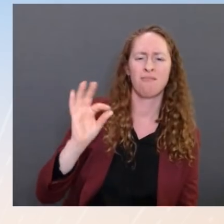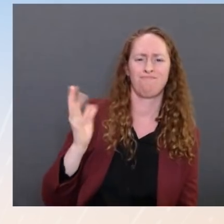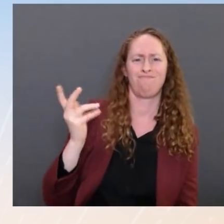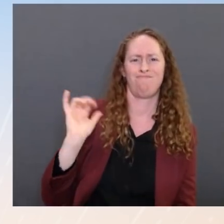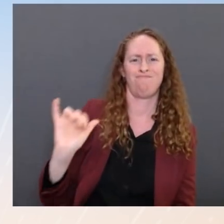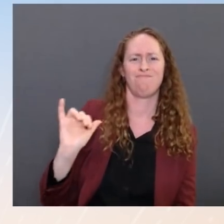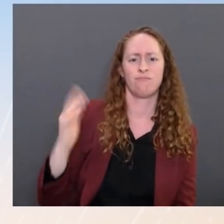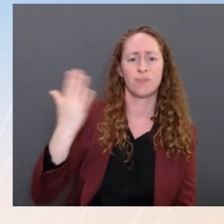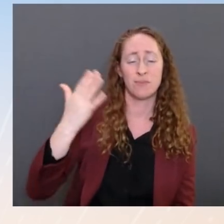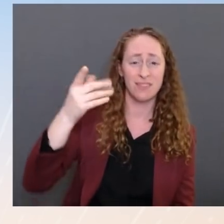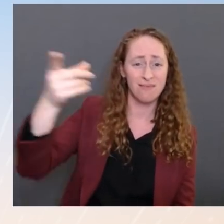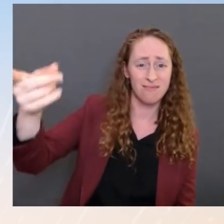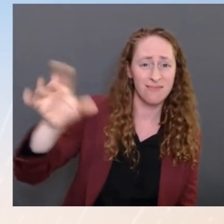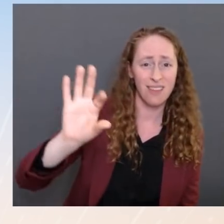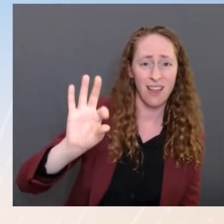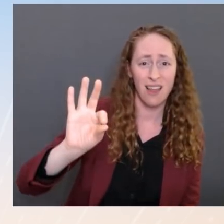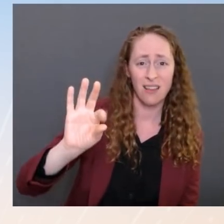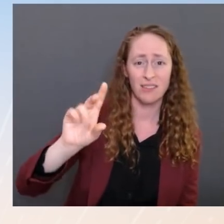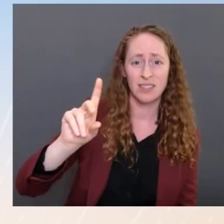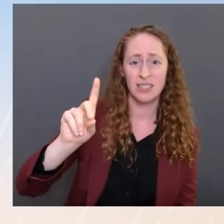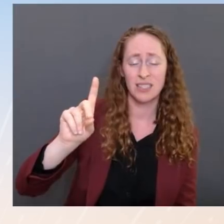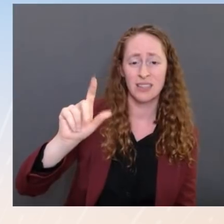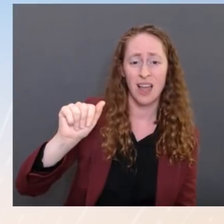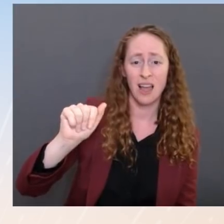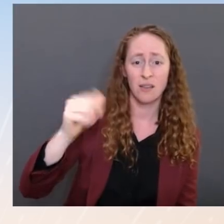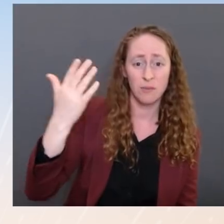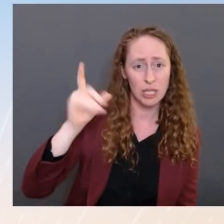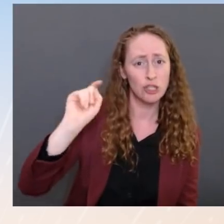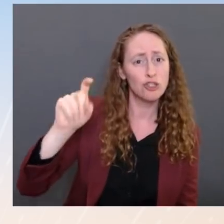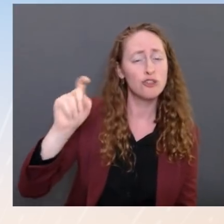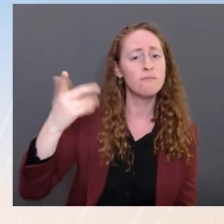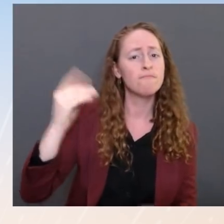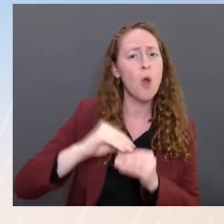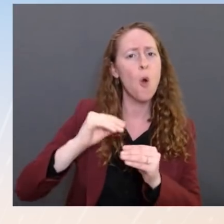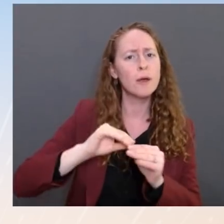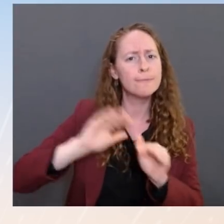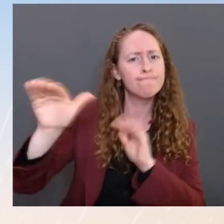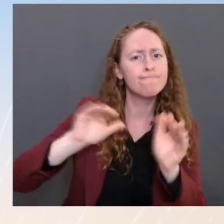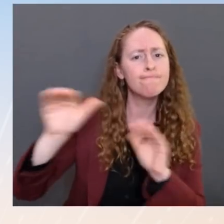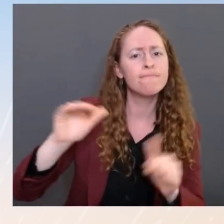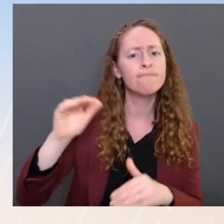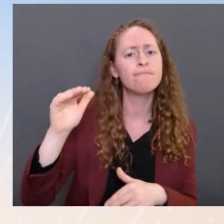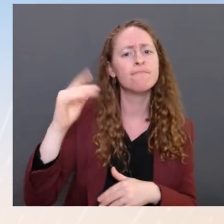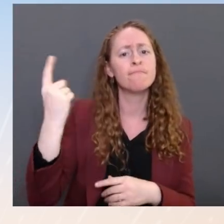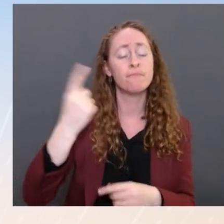The whistleblower who used to work at that Sturgis plant warned the FDA top officials about safety concerns in October,